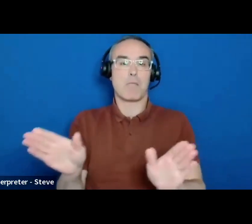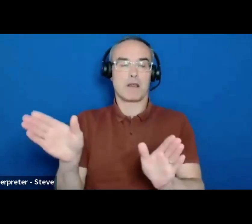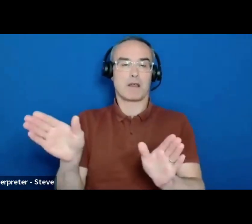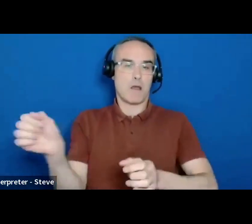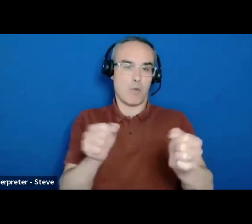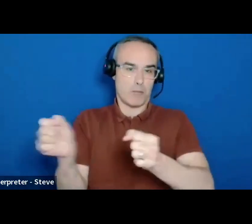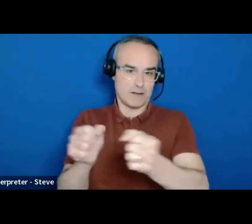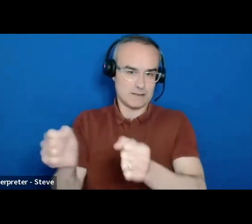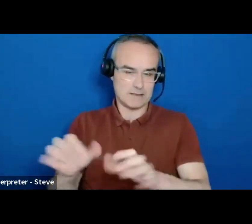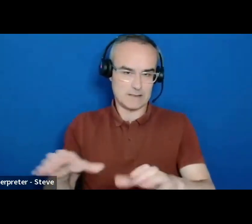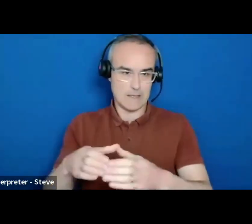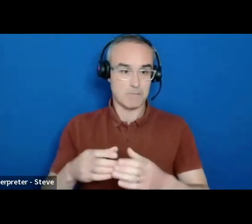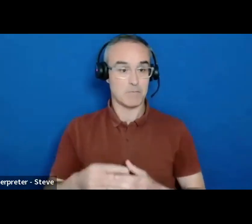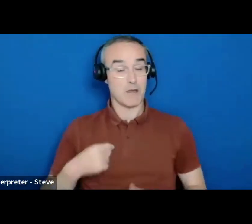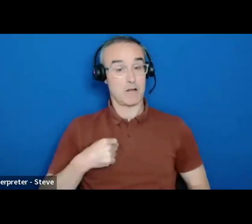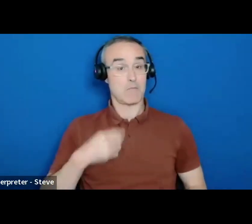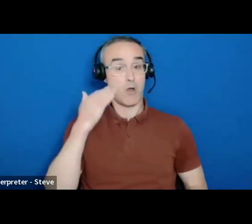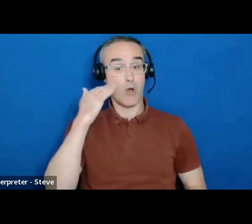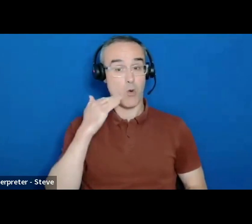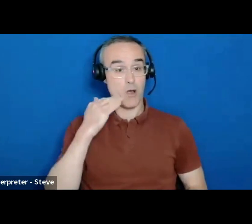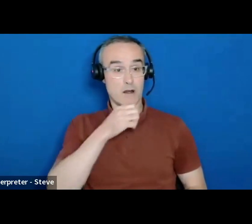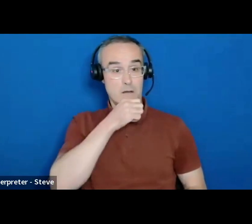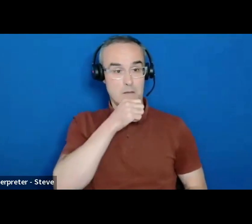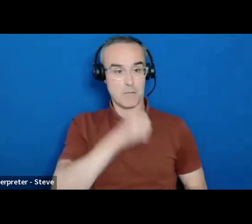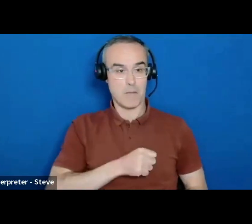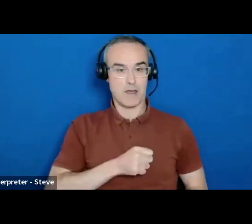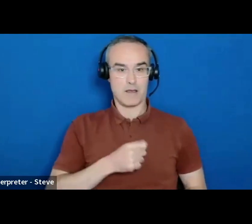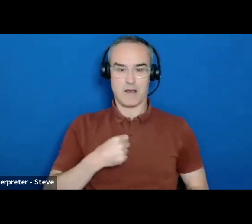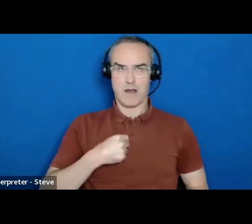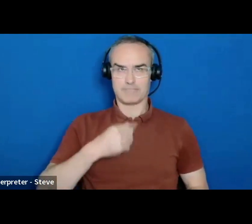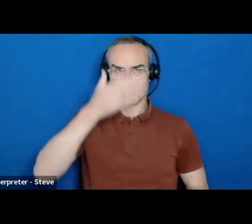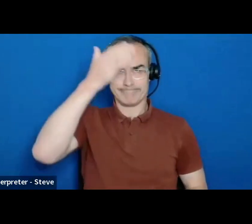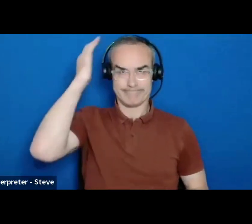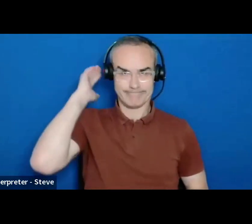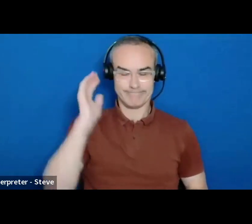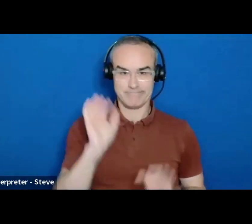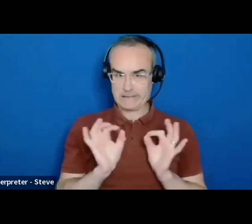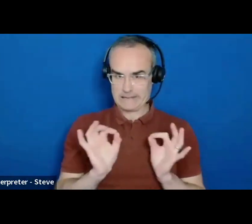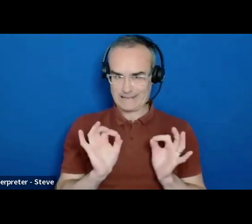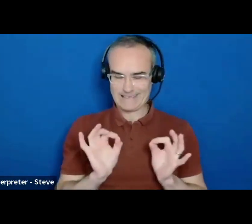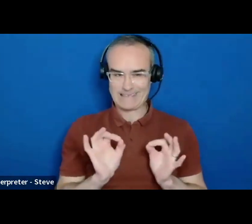male. I'm follicly challenged, shall we say. I'm currently wearing a salmon